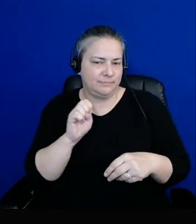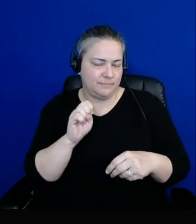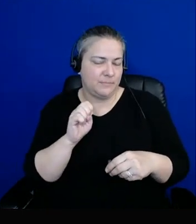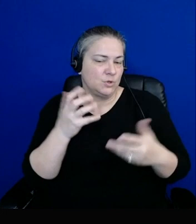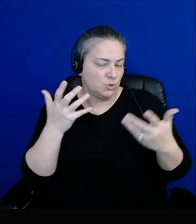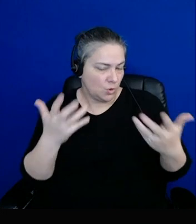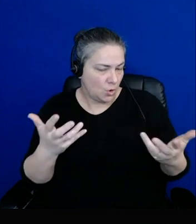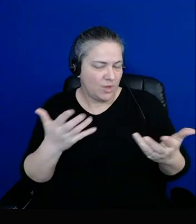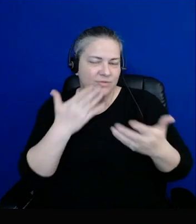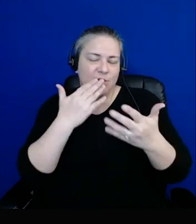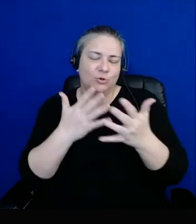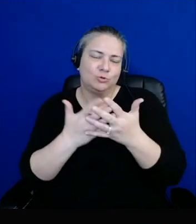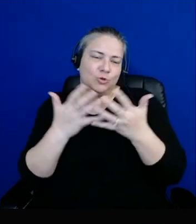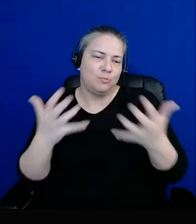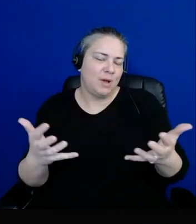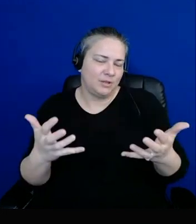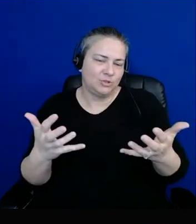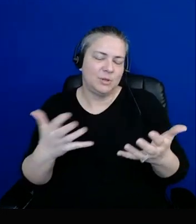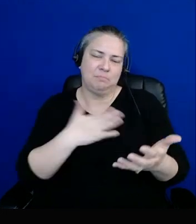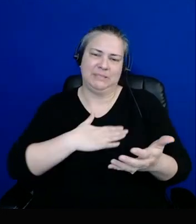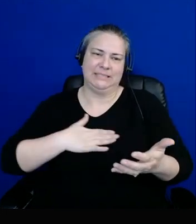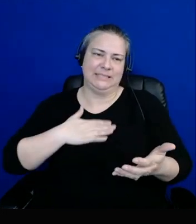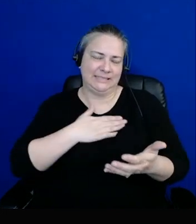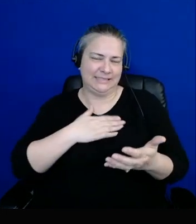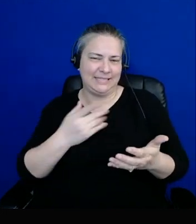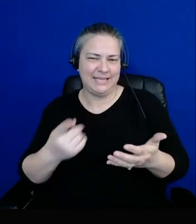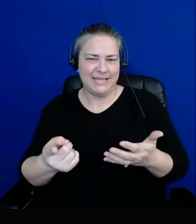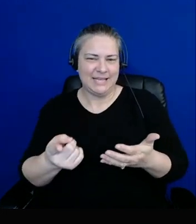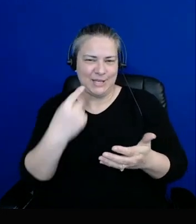So thank you so much, and please come to my